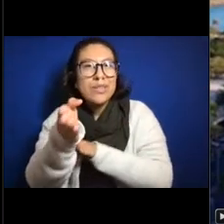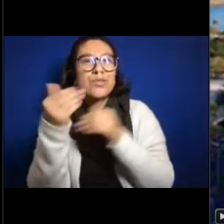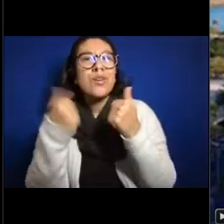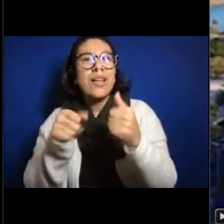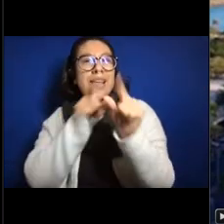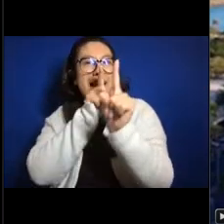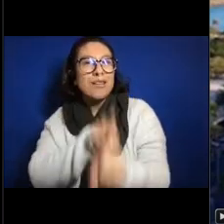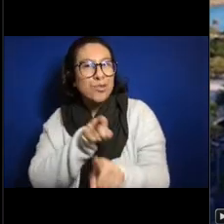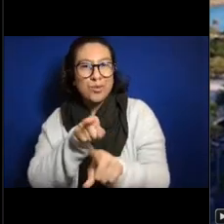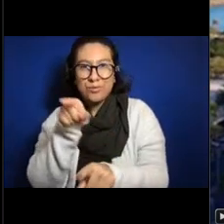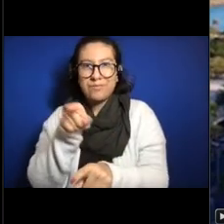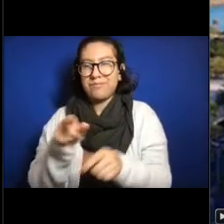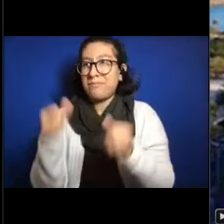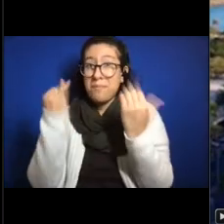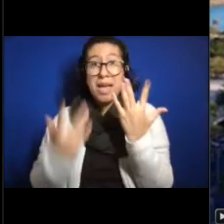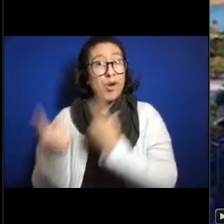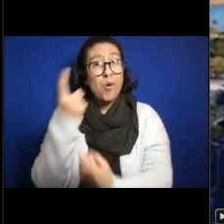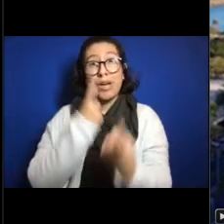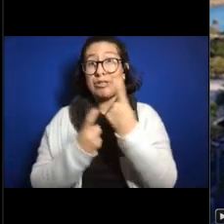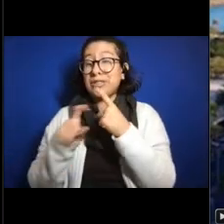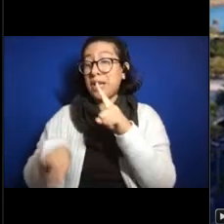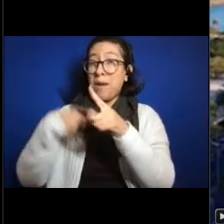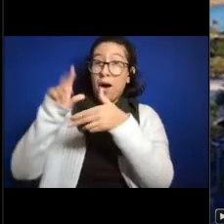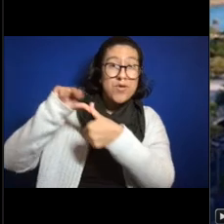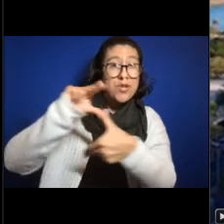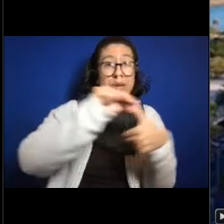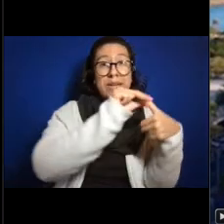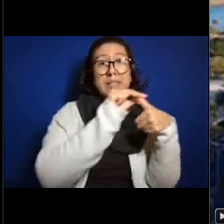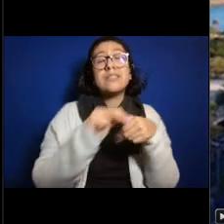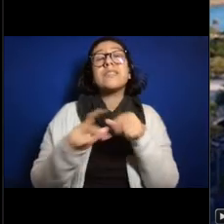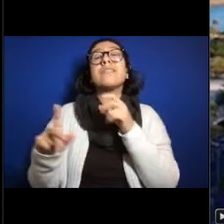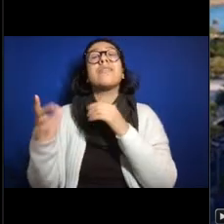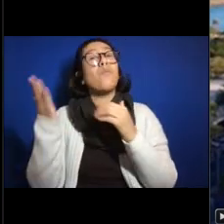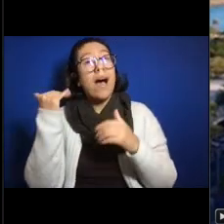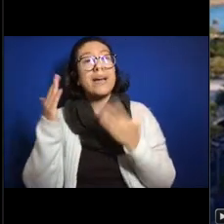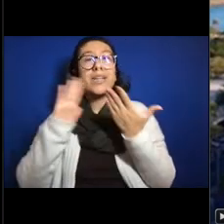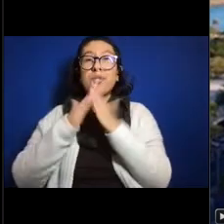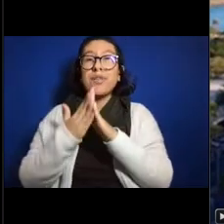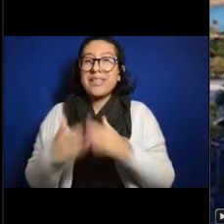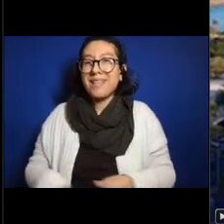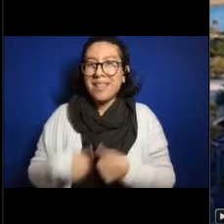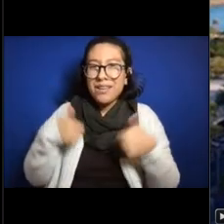as are our coastal communities near the ocean but also our communities near rivers